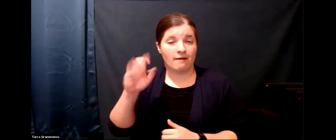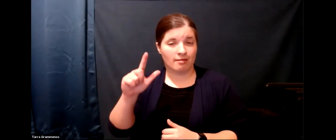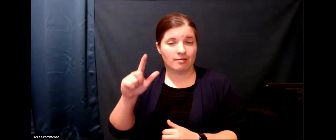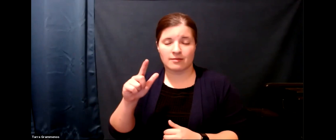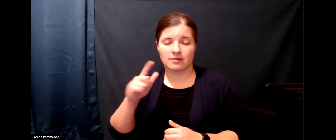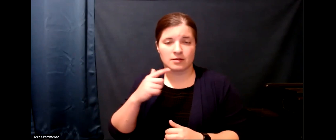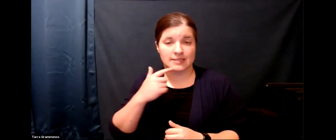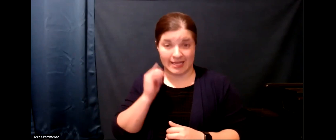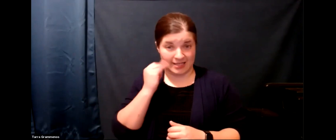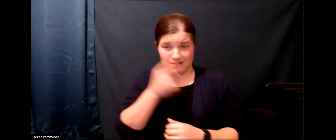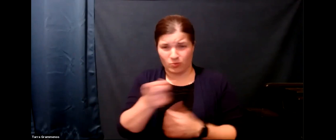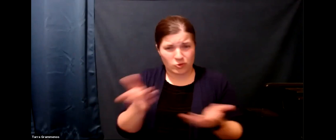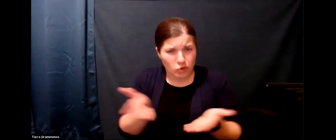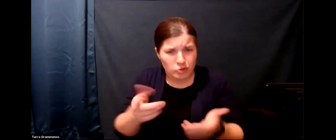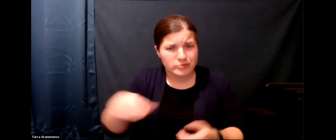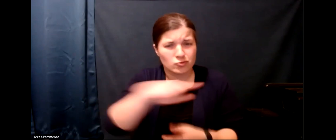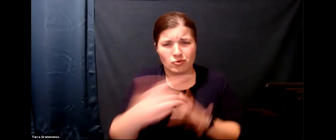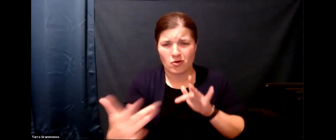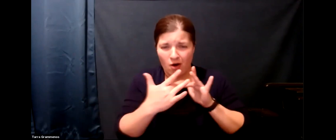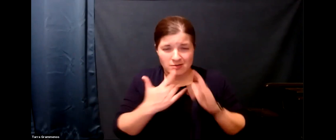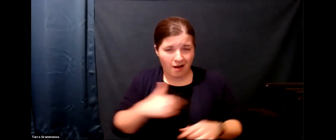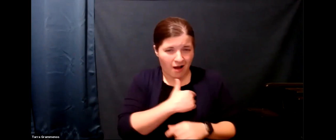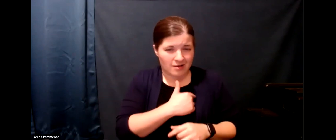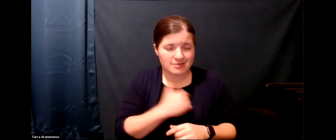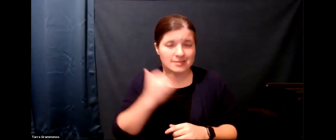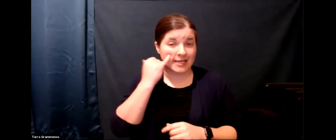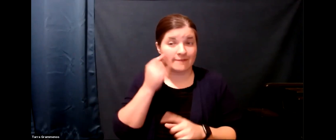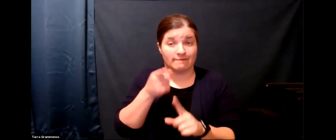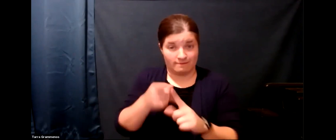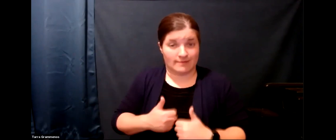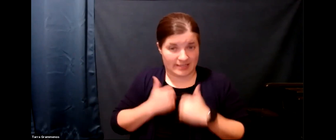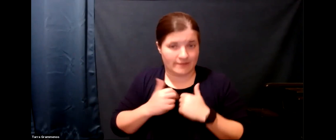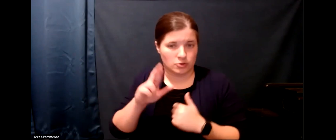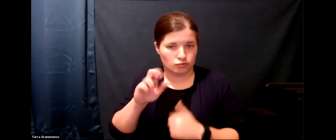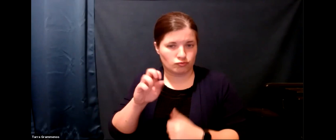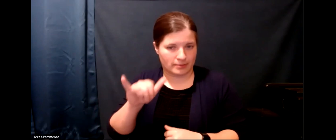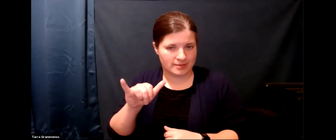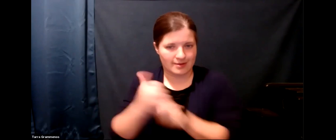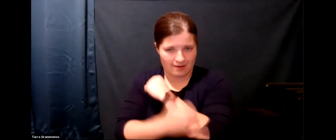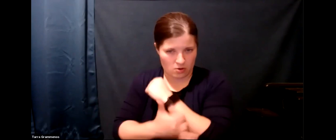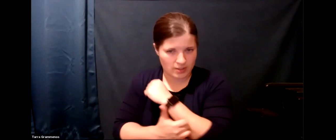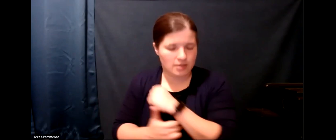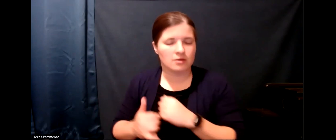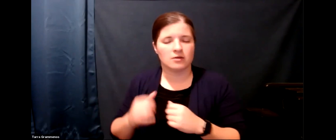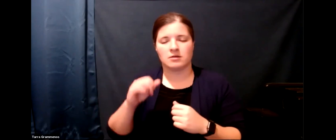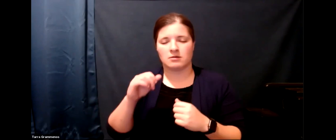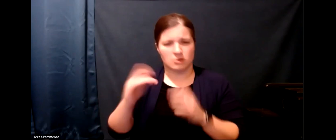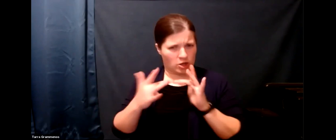you have any questions. If you're a Ramsey County voter and you have any questions, or the county that you live in.